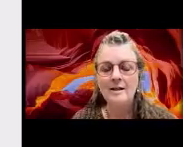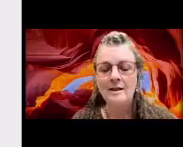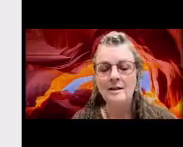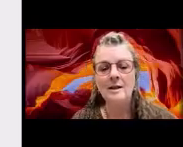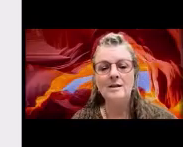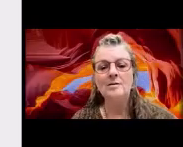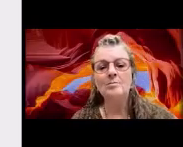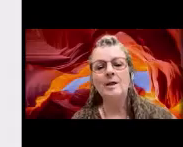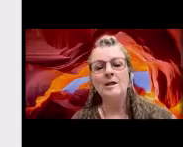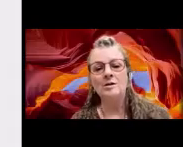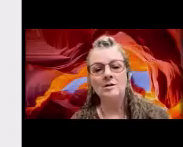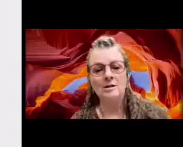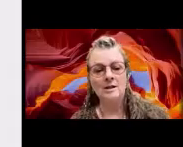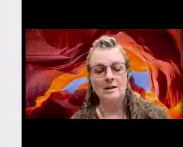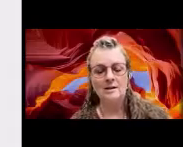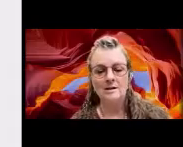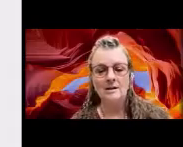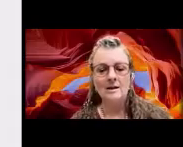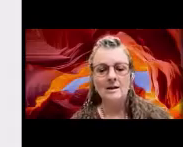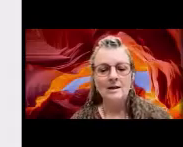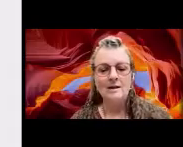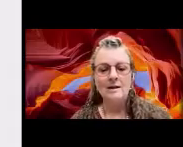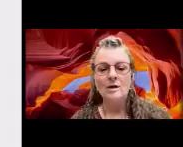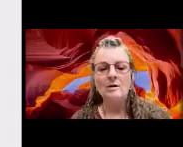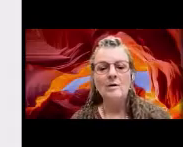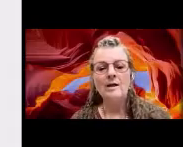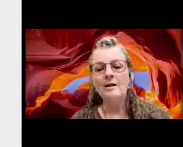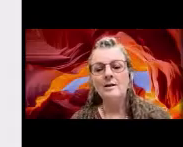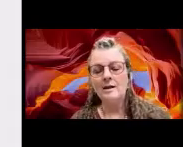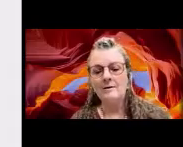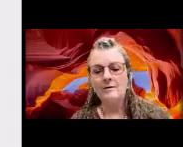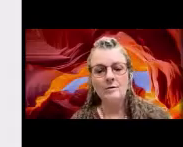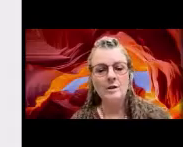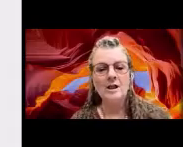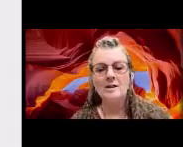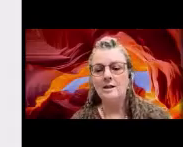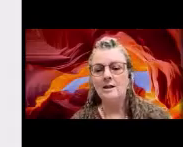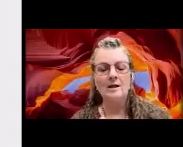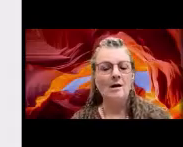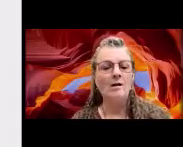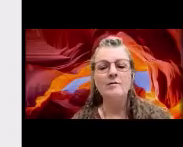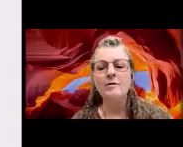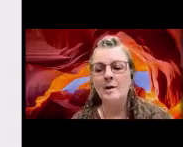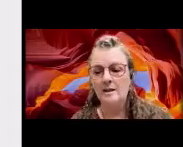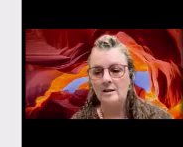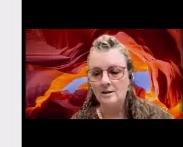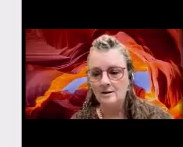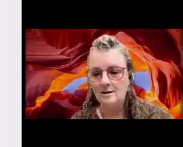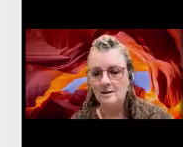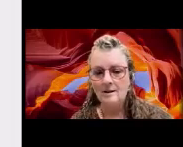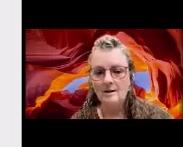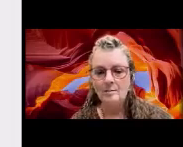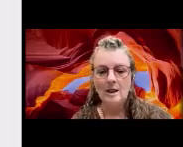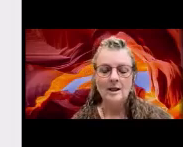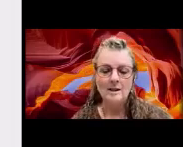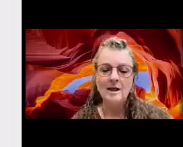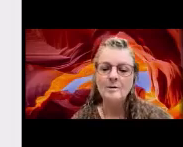see in these pictures is the green one on the left, we're chasing the kid all over the page, meaning he's not